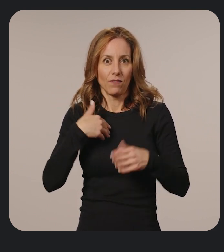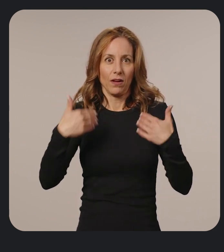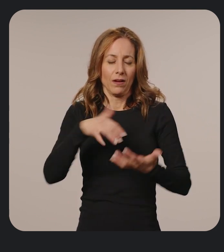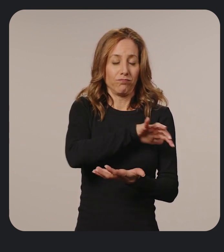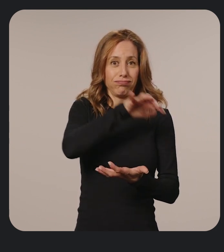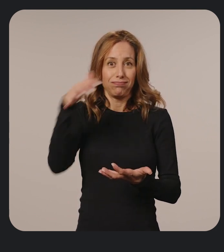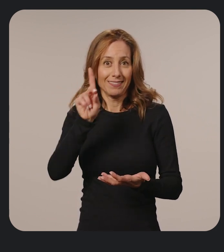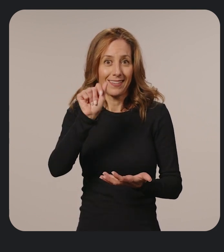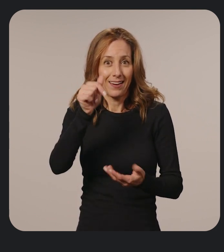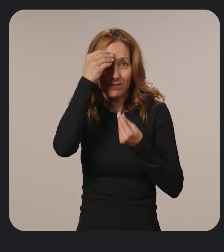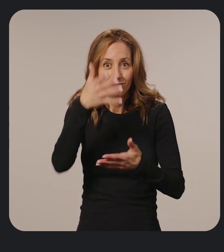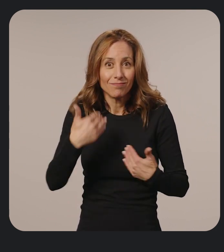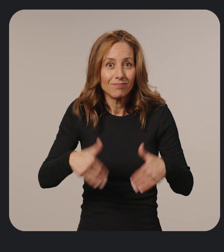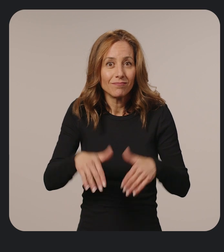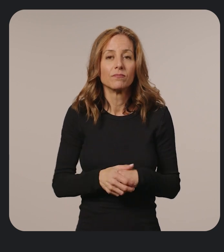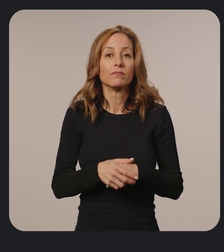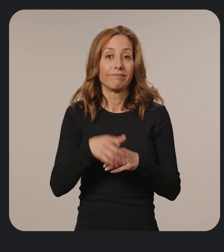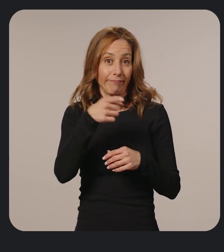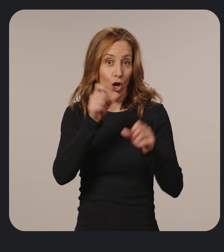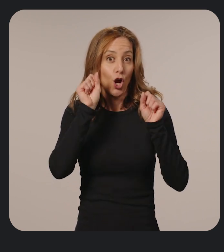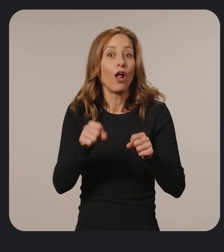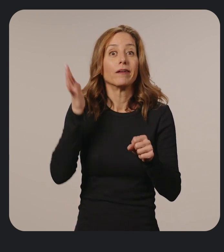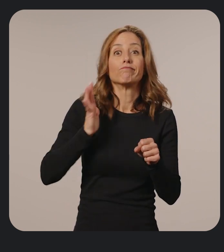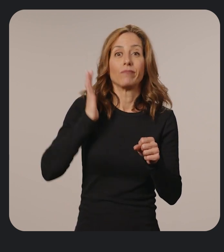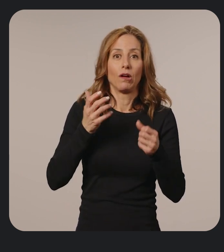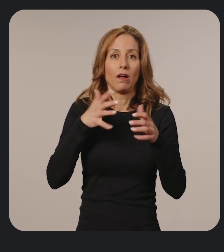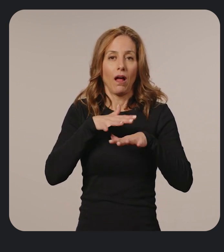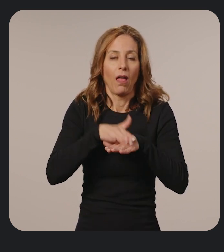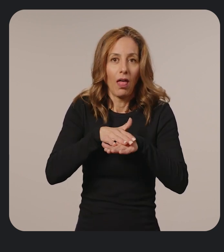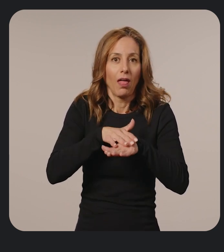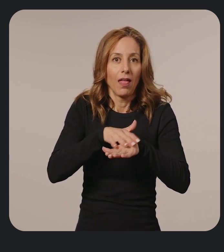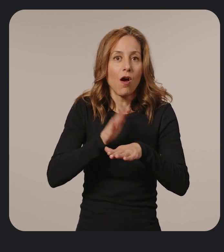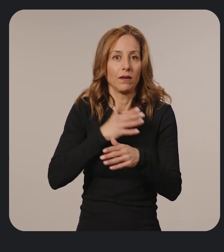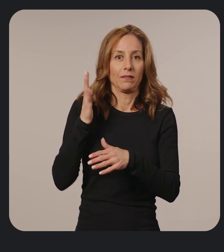and as you can see, we have a ton of data here. This would have caused a lot of lag in our previous version,